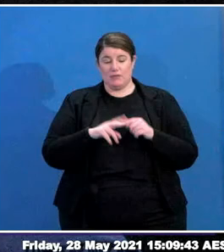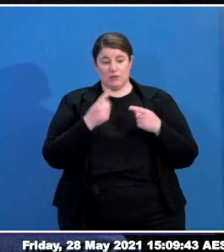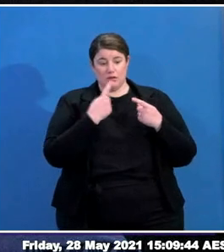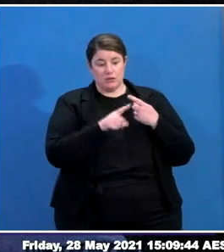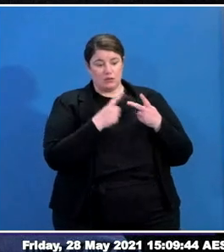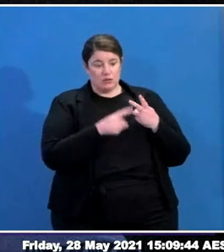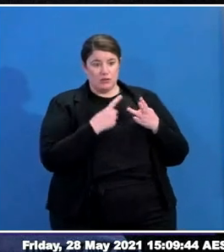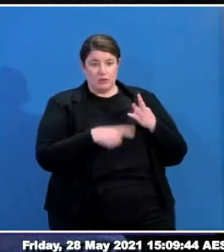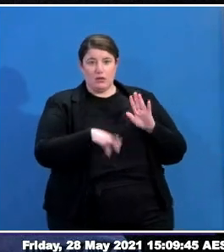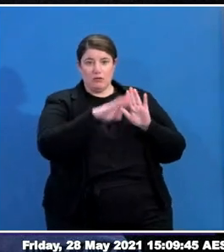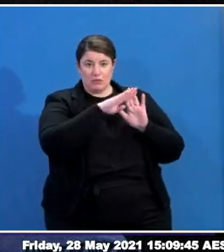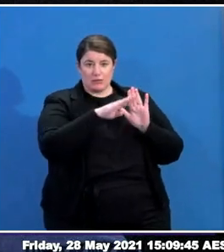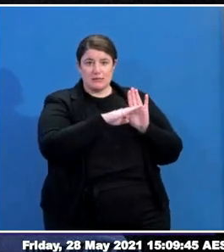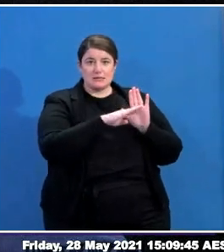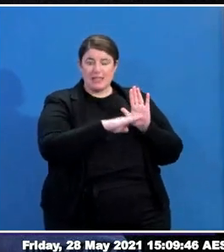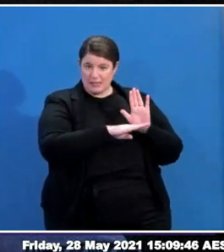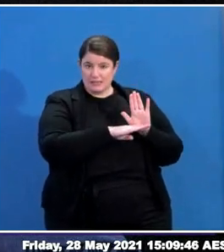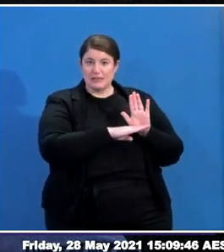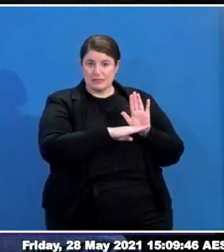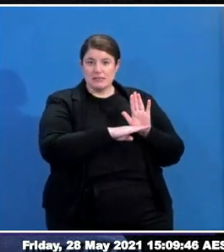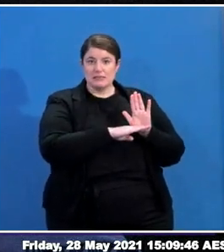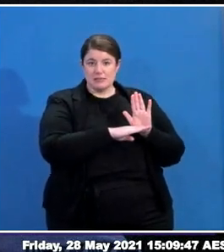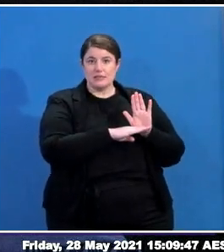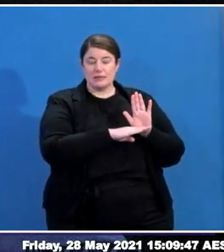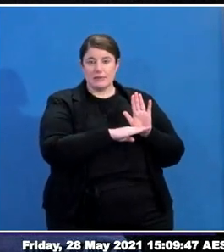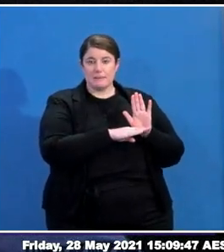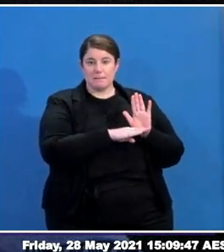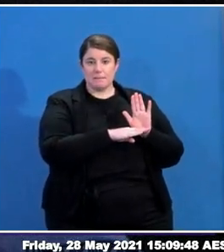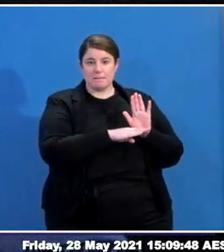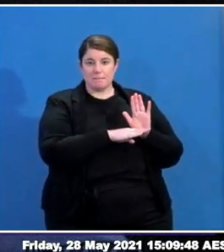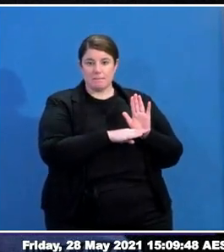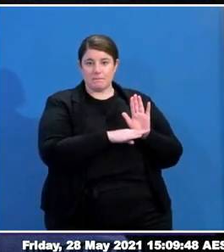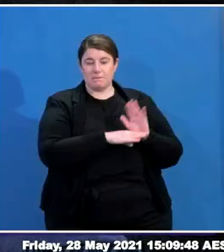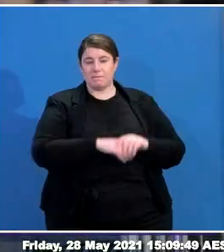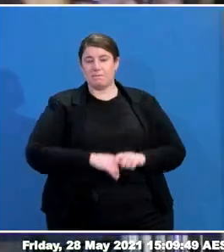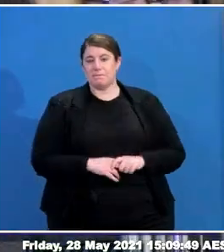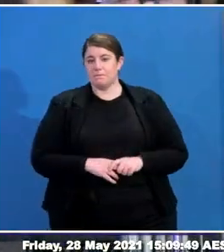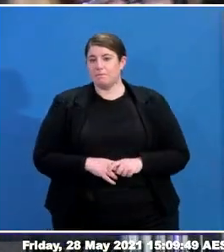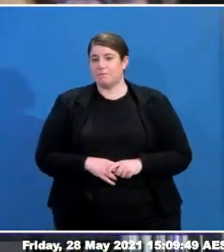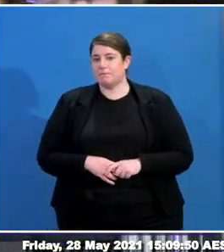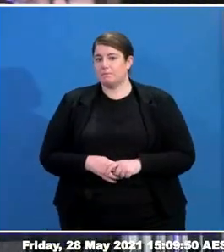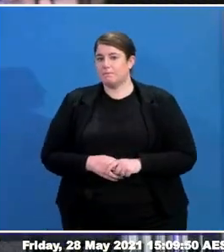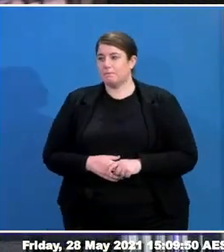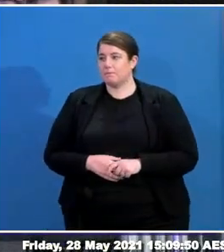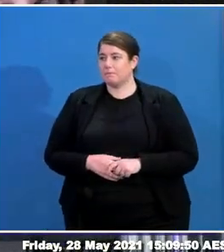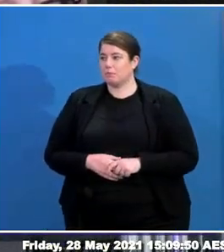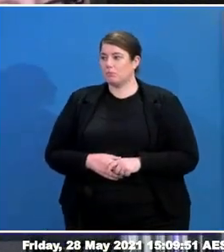provider has met the standards set out. All right.